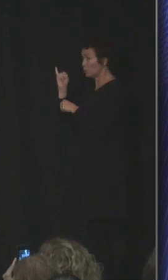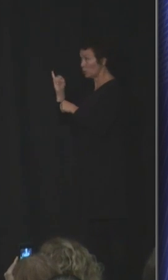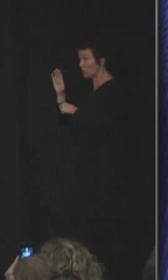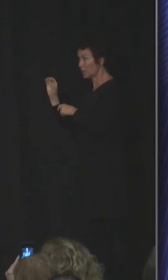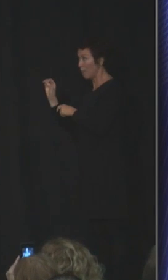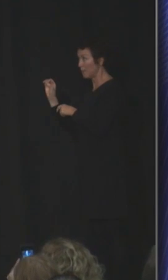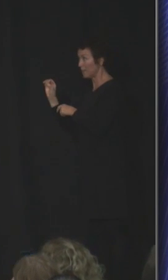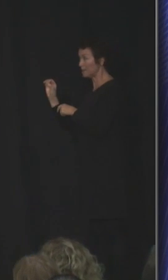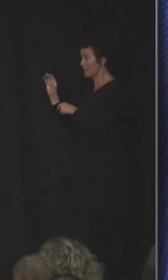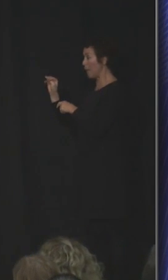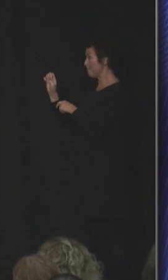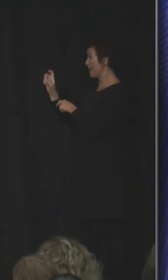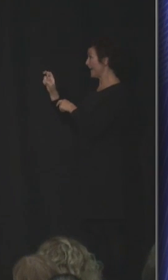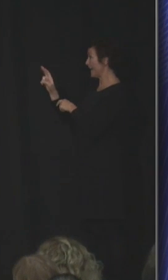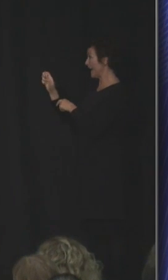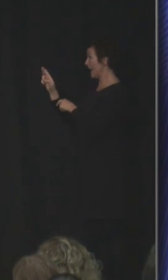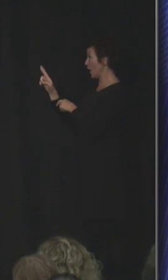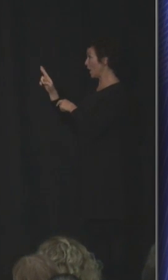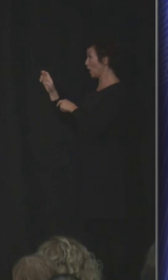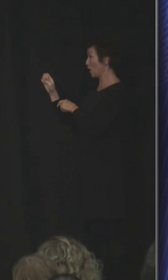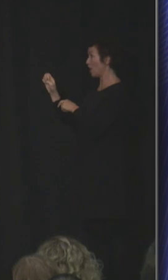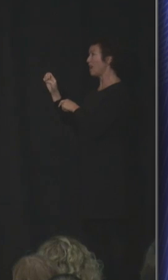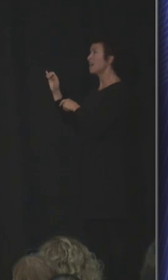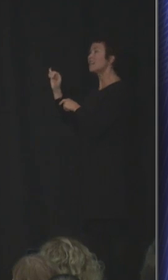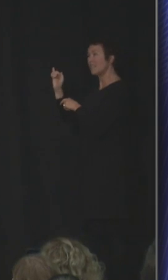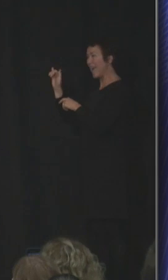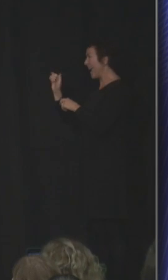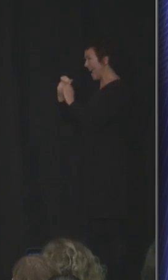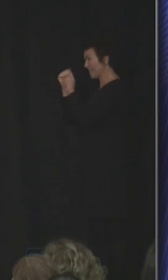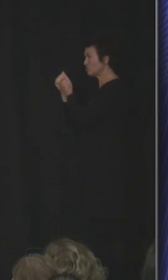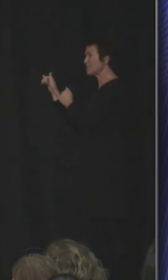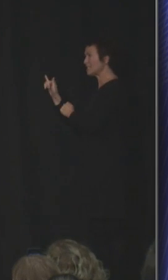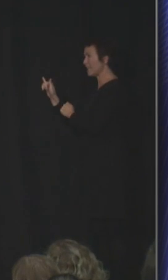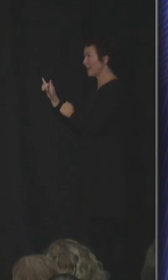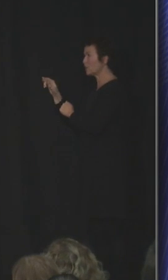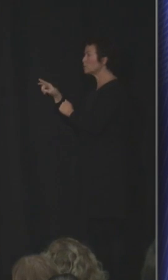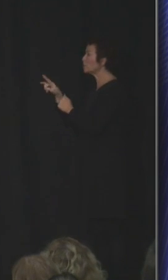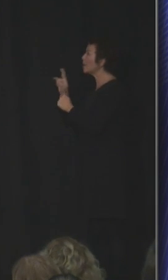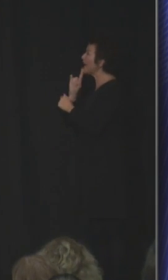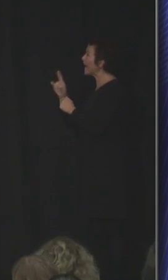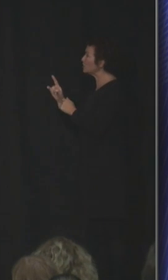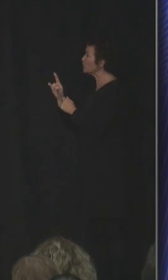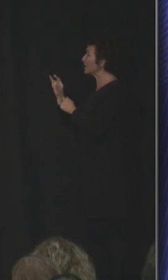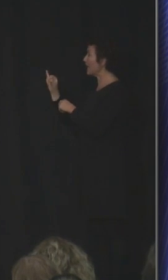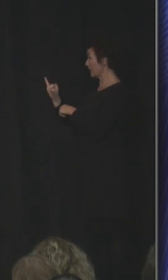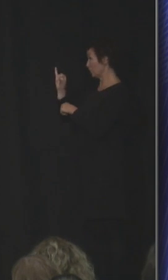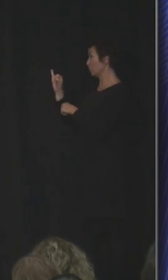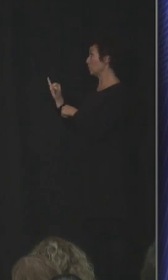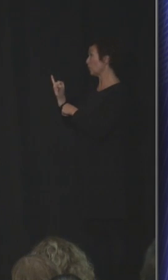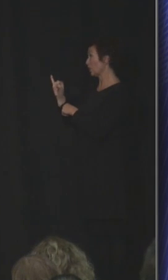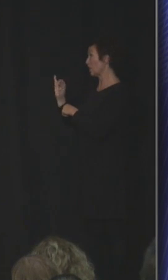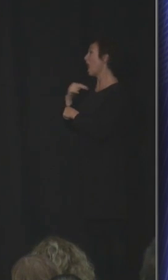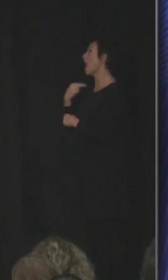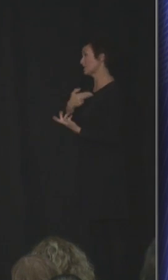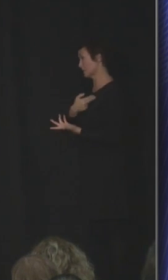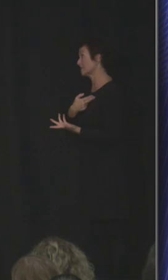Medicare, such agencies to actually insure us,